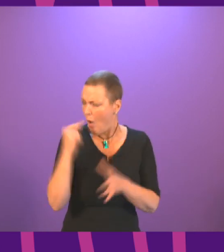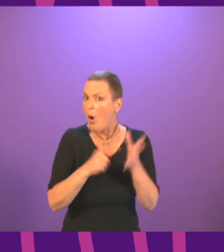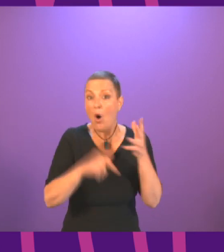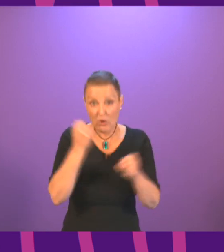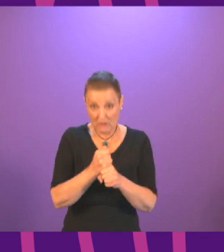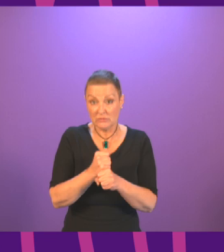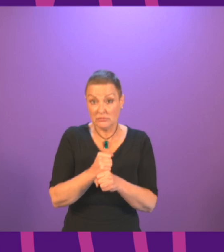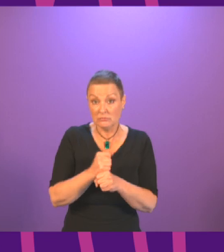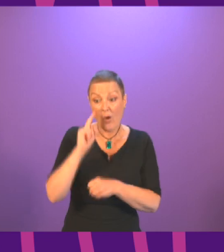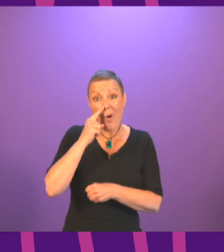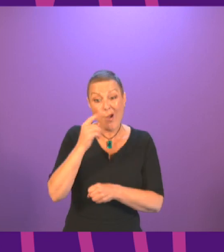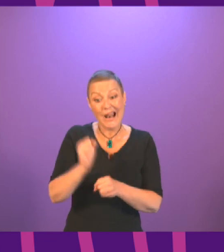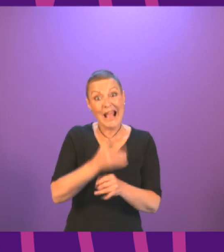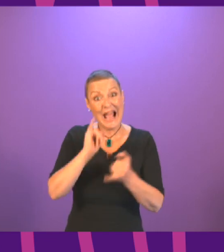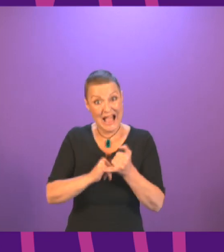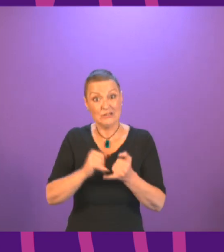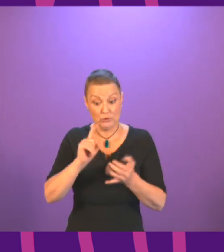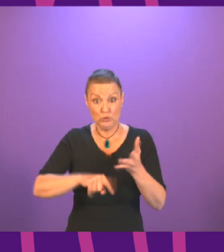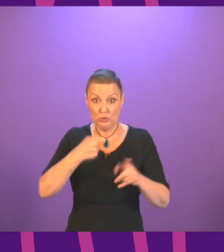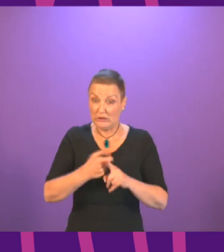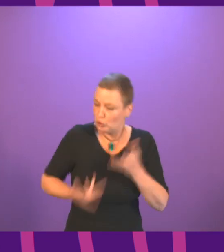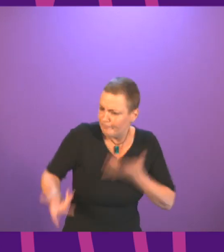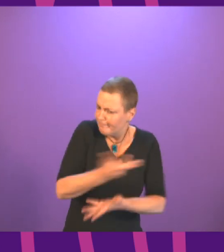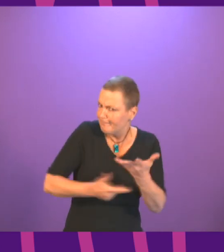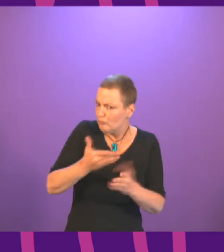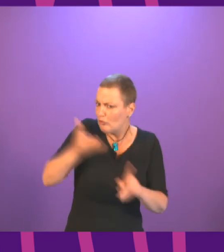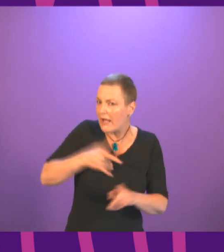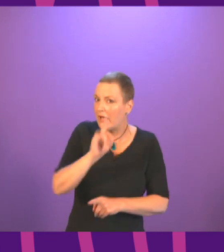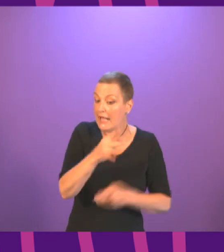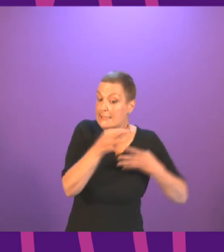UK in August to understand directly the sector’s request for asymptomatic testing and how it